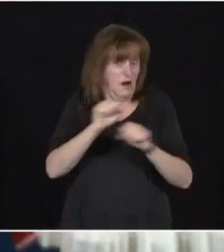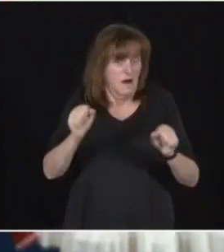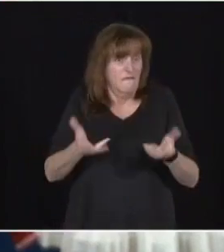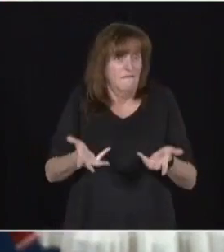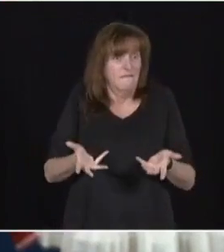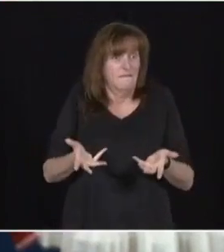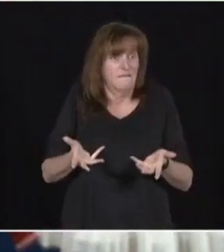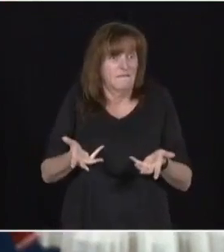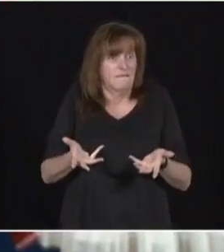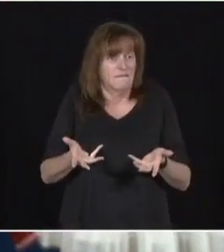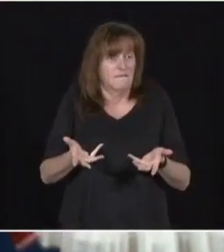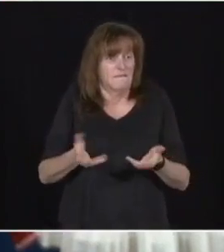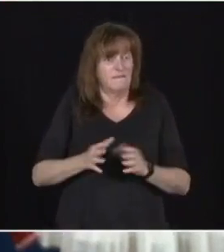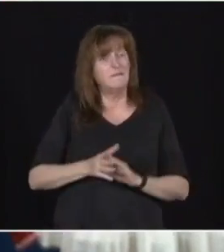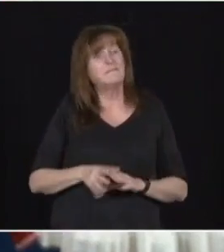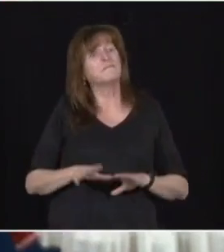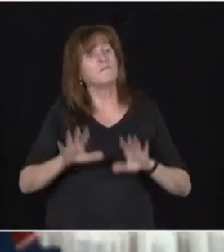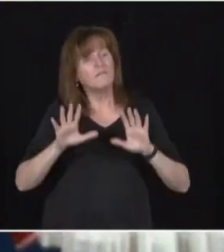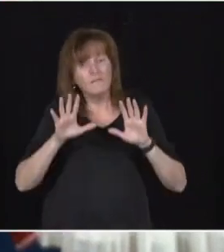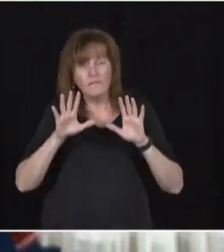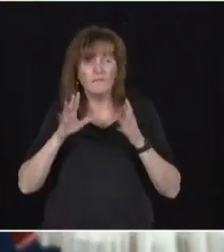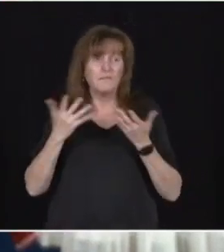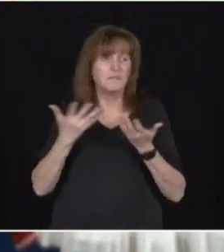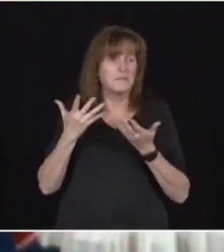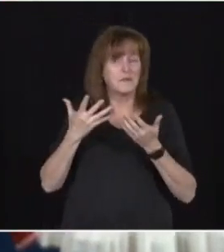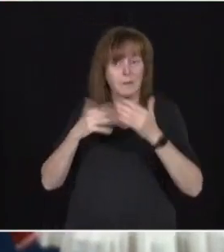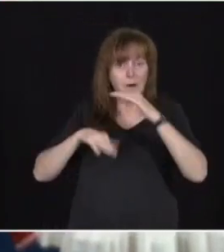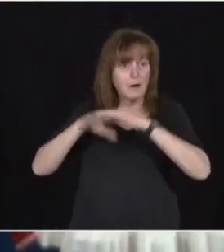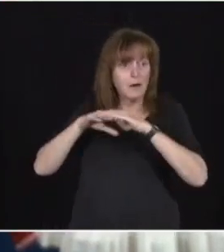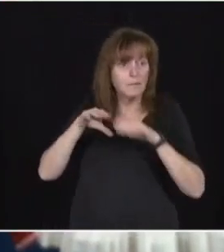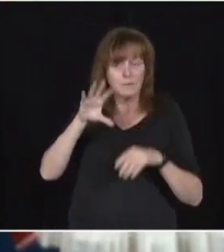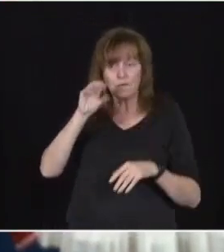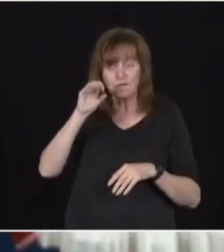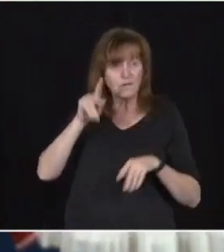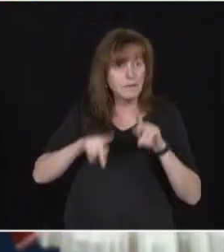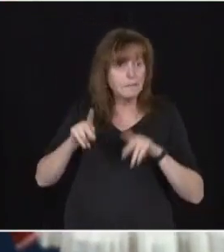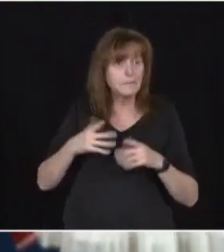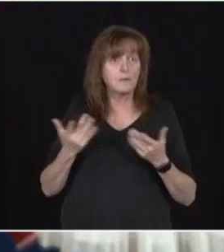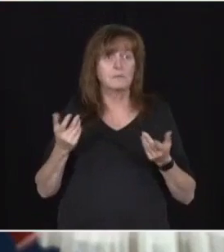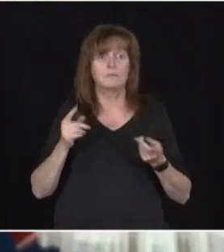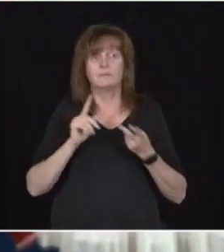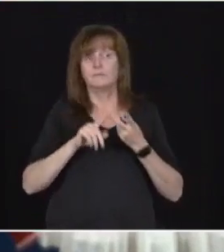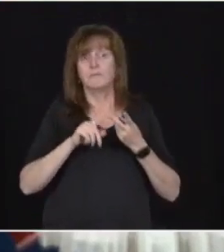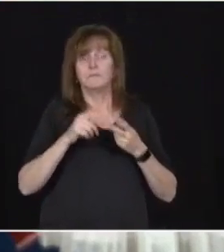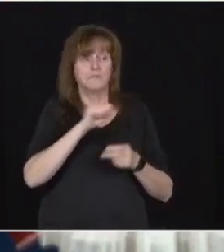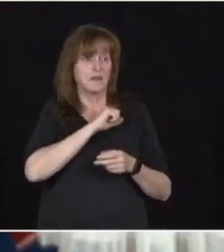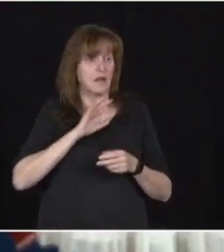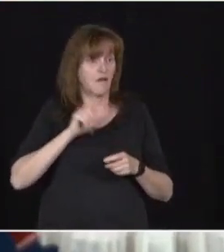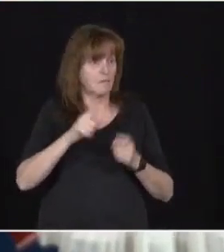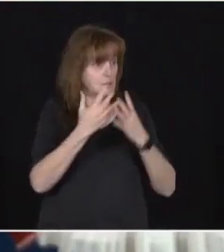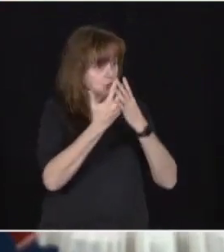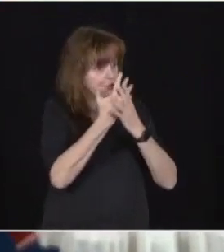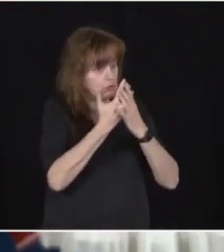Currently, they include no more than 50 people. Every staffer has to be screened.